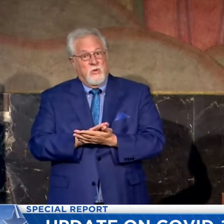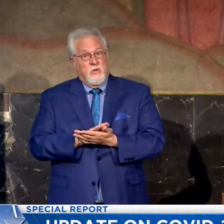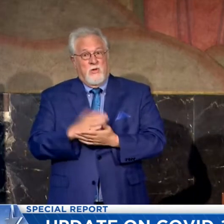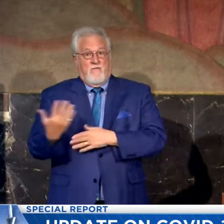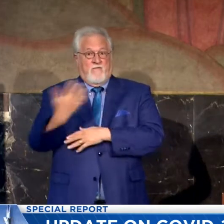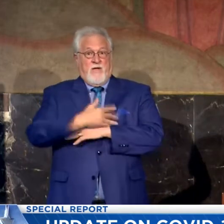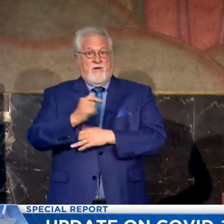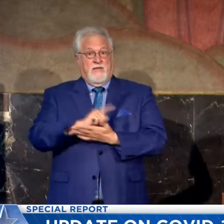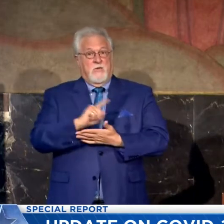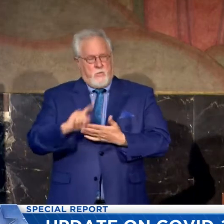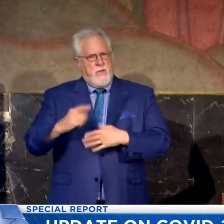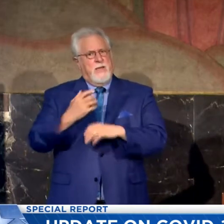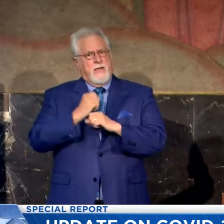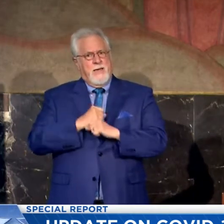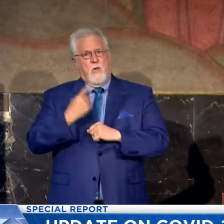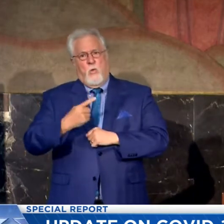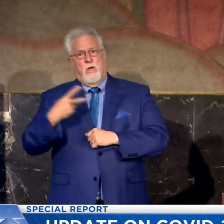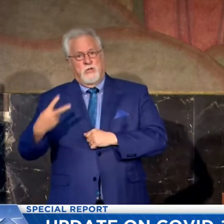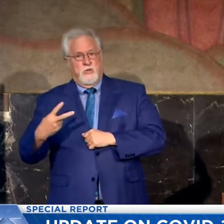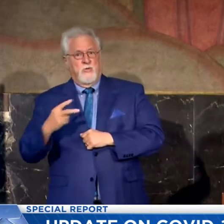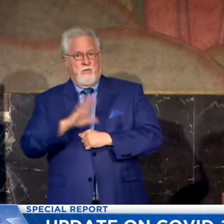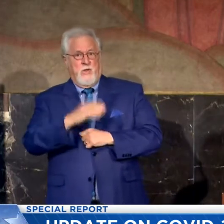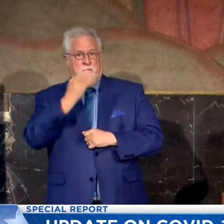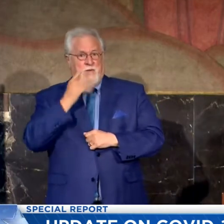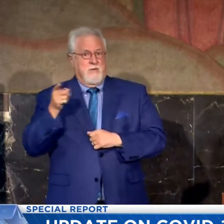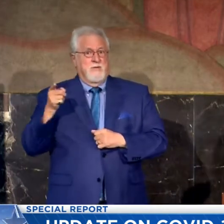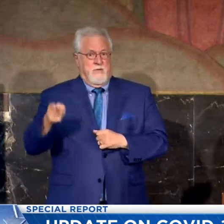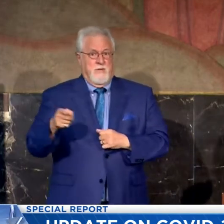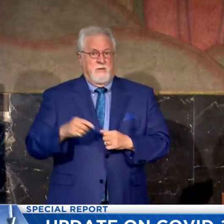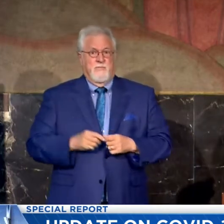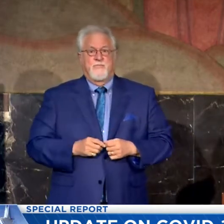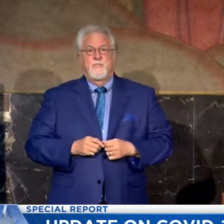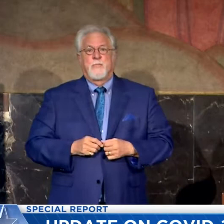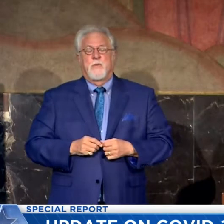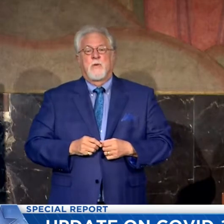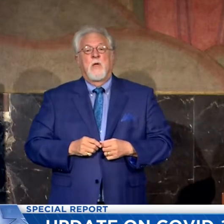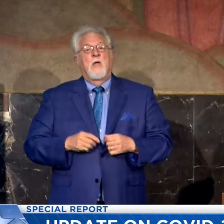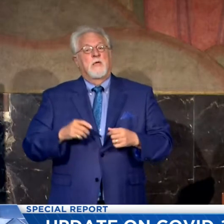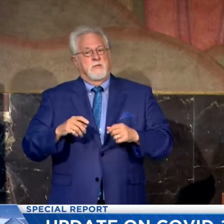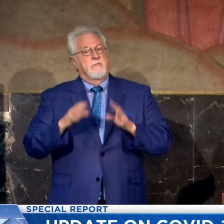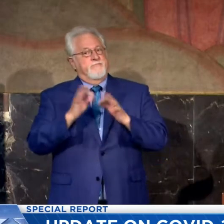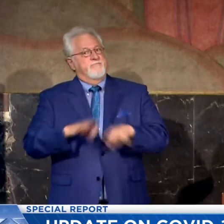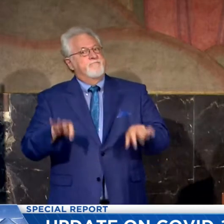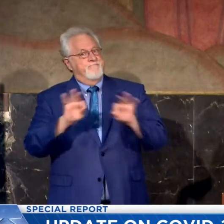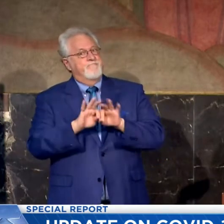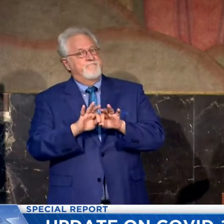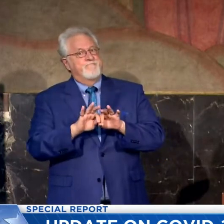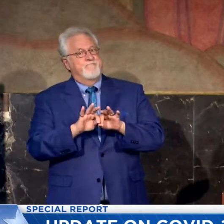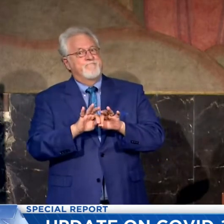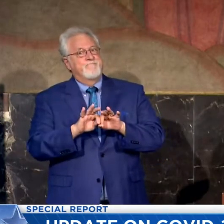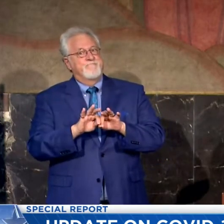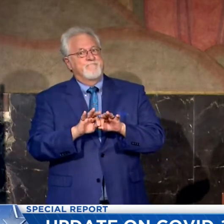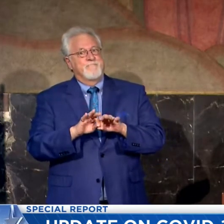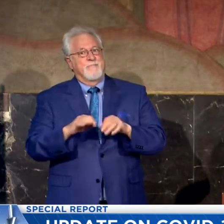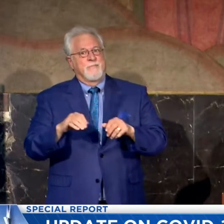THAT ADEQUATE NUTRITION IS AVAILABLE TO KIDS ACROSS LOUISIANA THAT TYPICALLY WOULD BE AT SCHOOL FIVE DAYS PER WEEK AND GETTING ONE OR TWO MEALS AT SCHOOL.